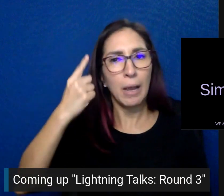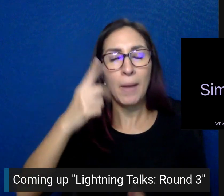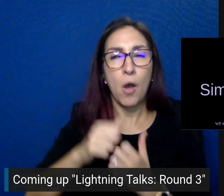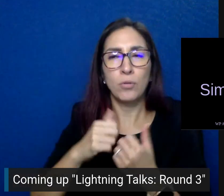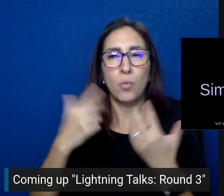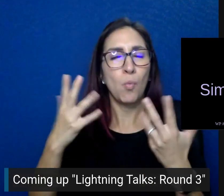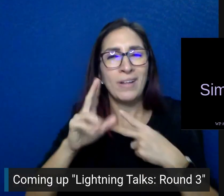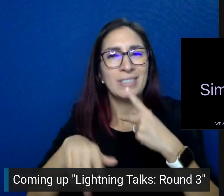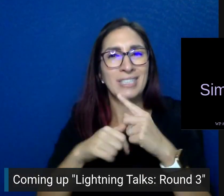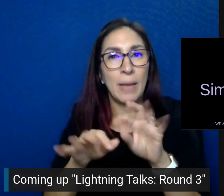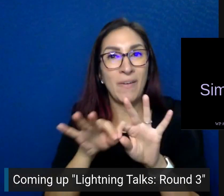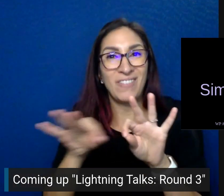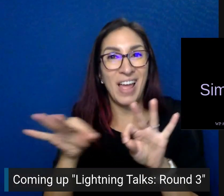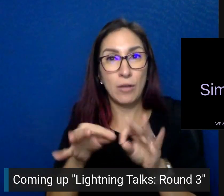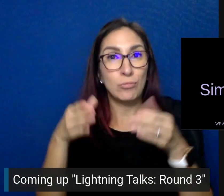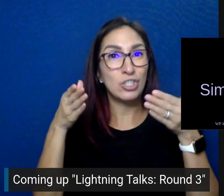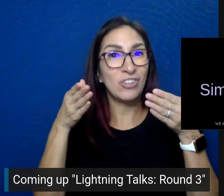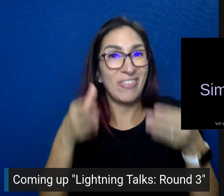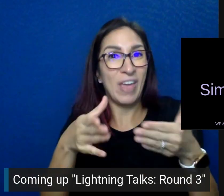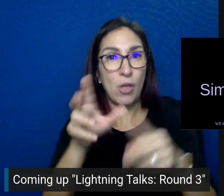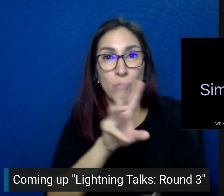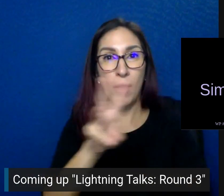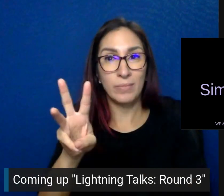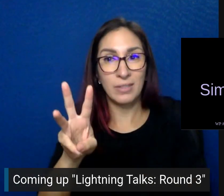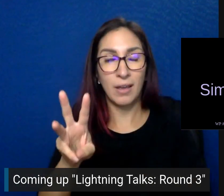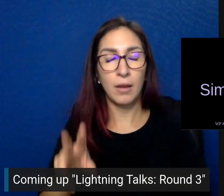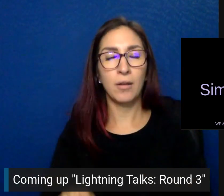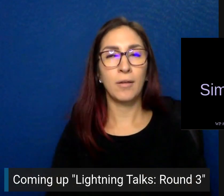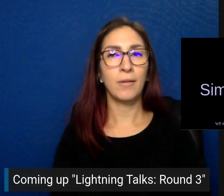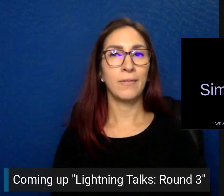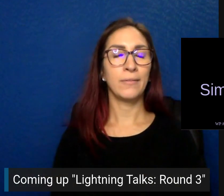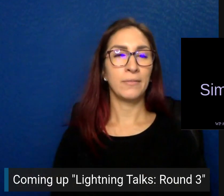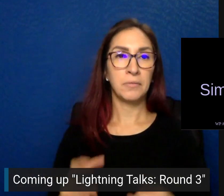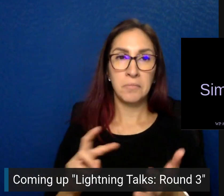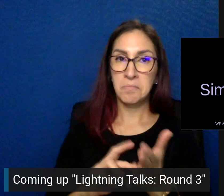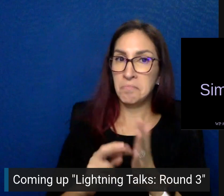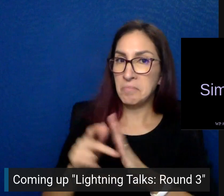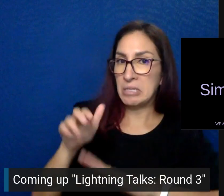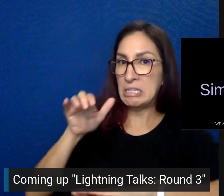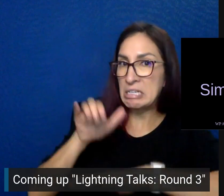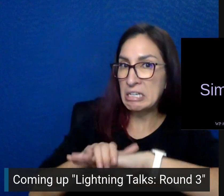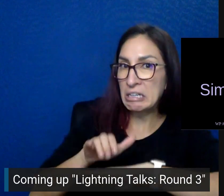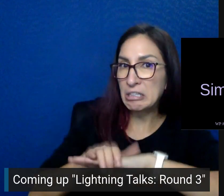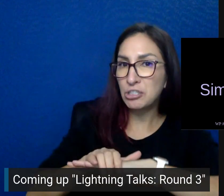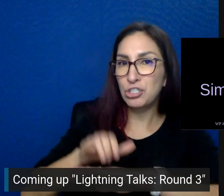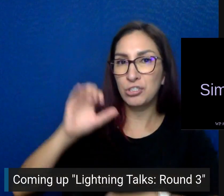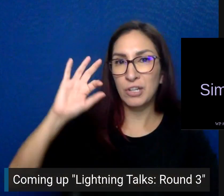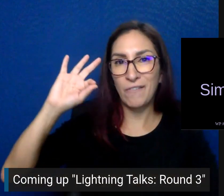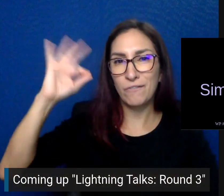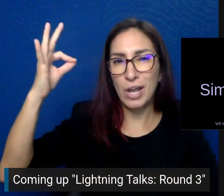I'm not talking about English or French here, but the wording is something that you want those